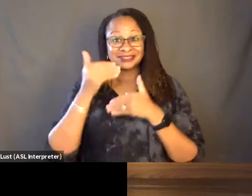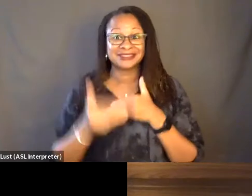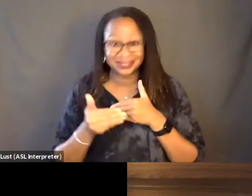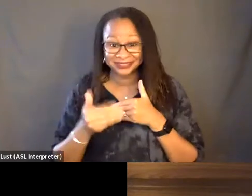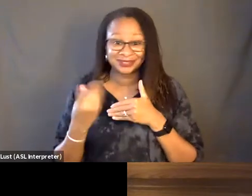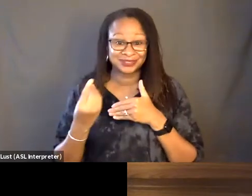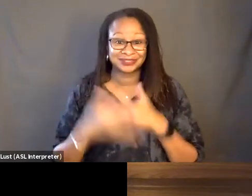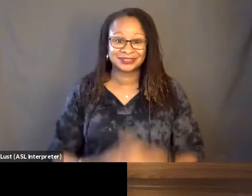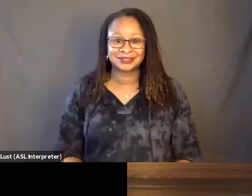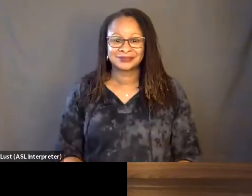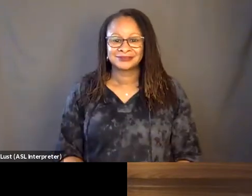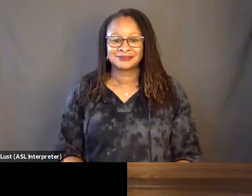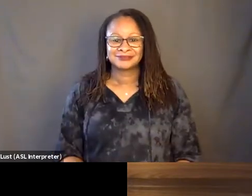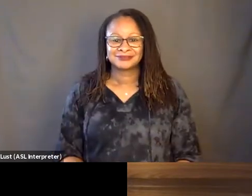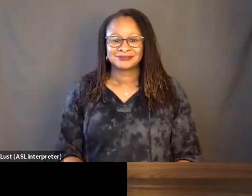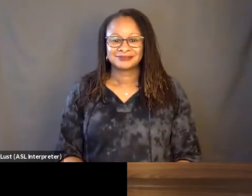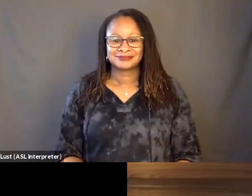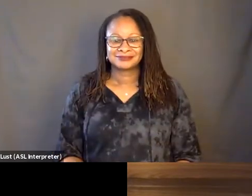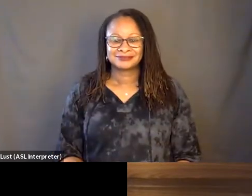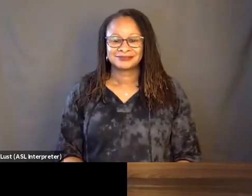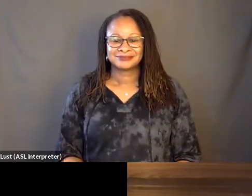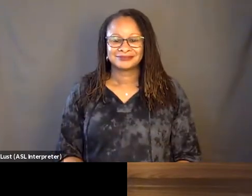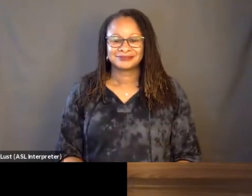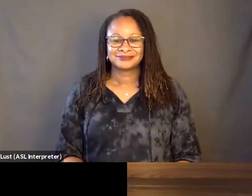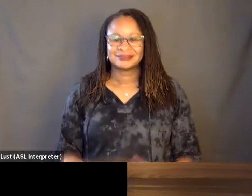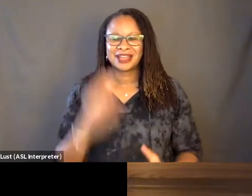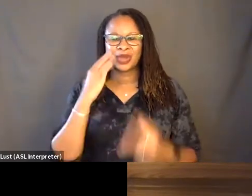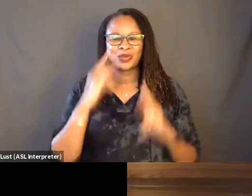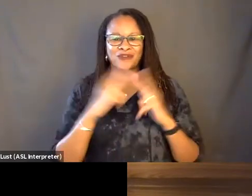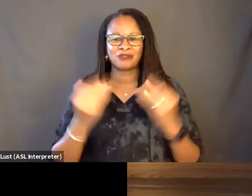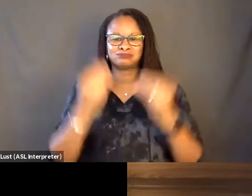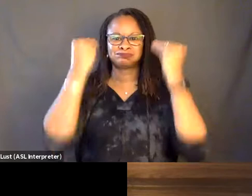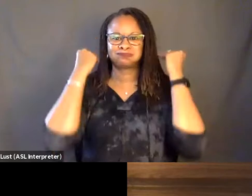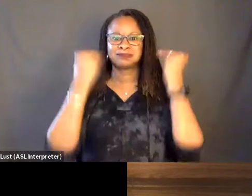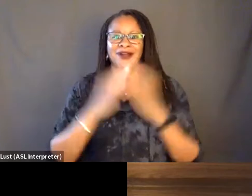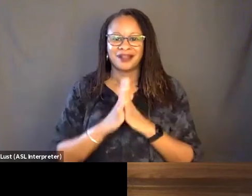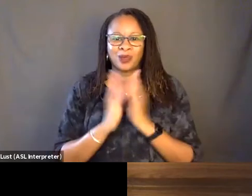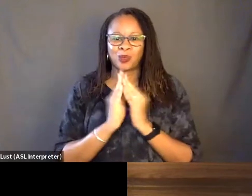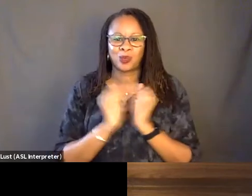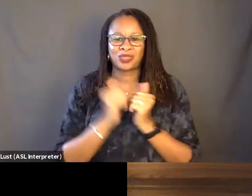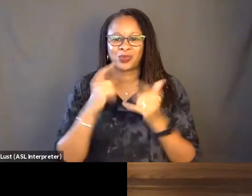Have you thought about it, even? I know you get very consumed with what you're obsessed with. [INTERPOSING VOICES]